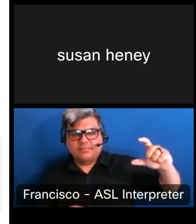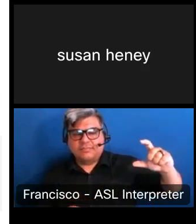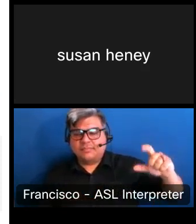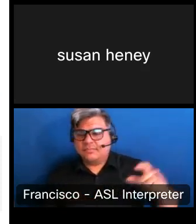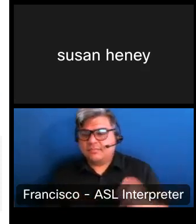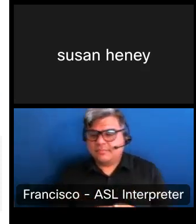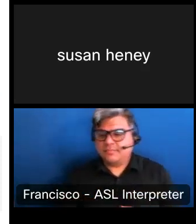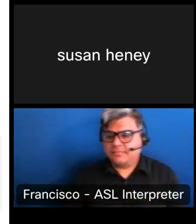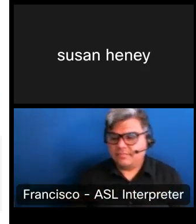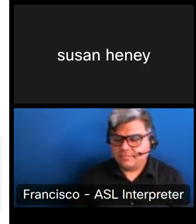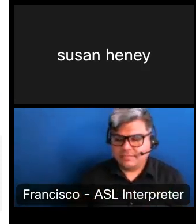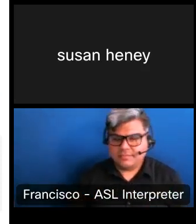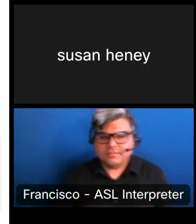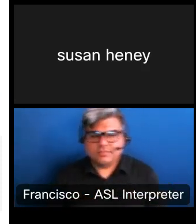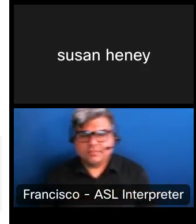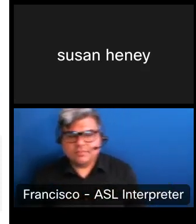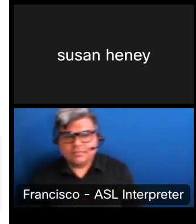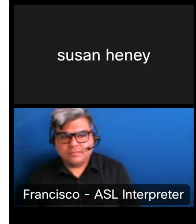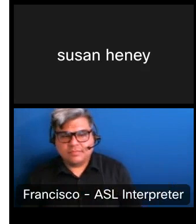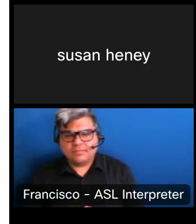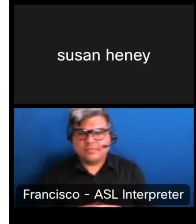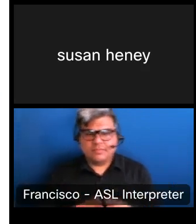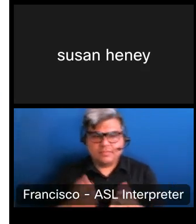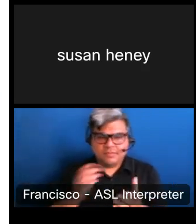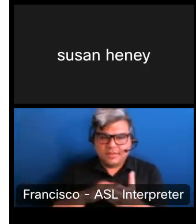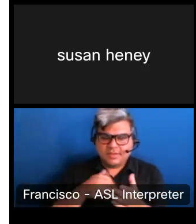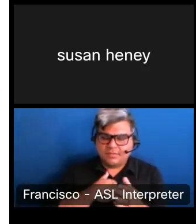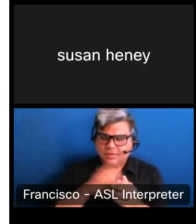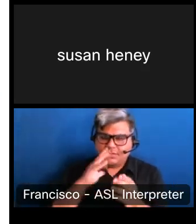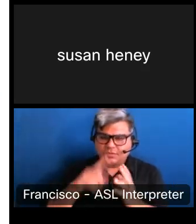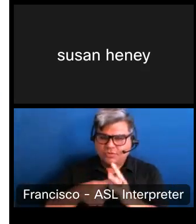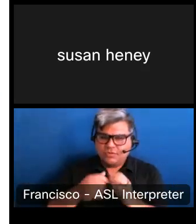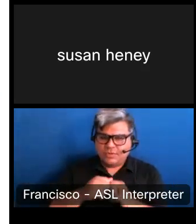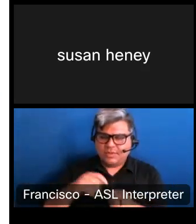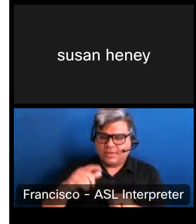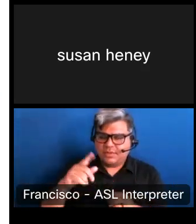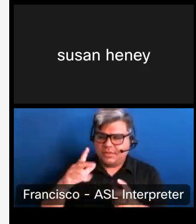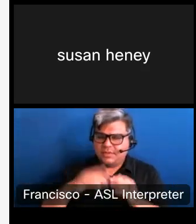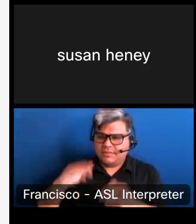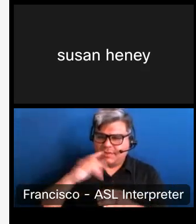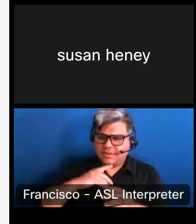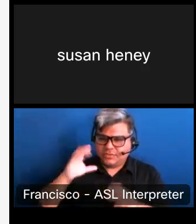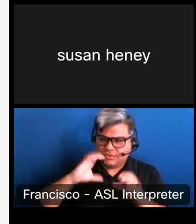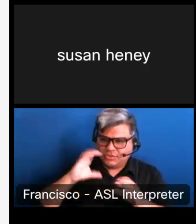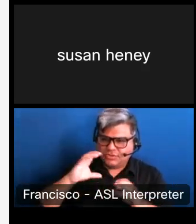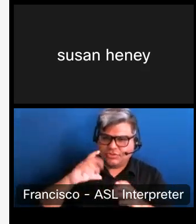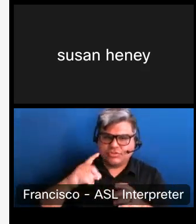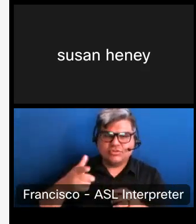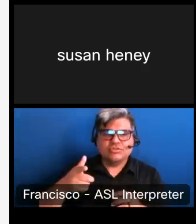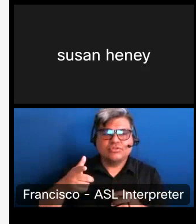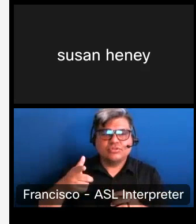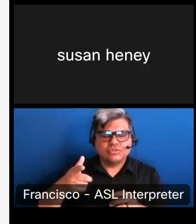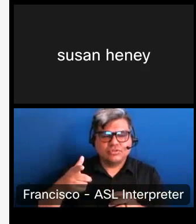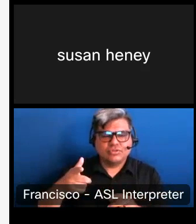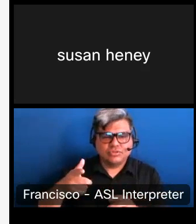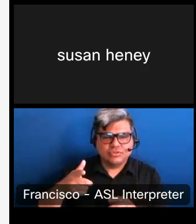again start with Advanced Search. We're going to select our Geography. We're going to select State.